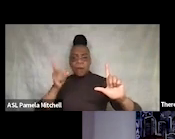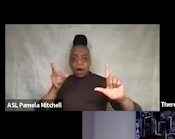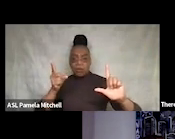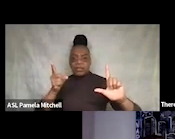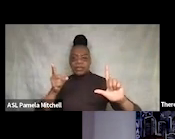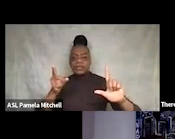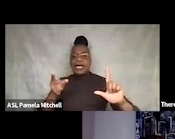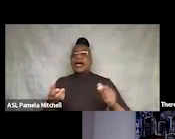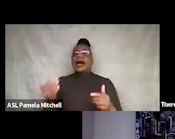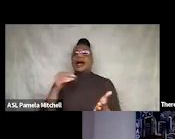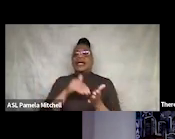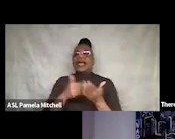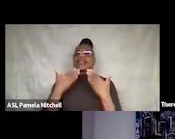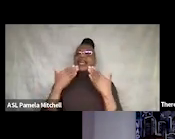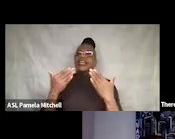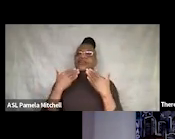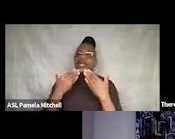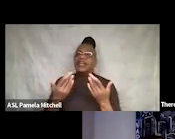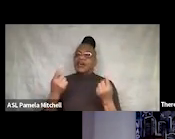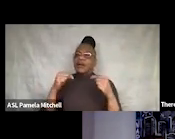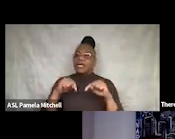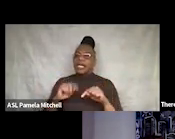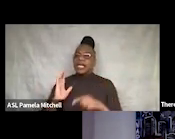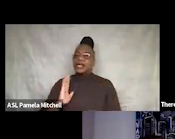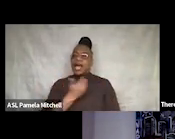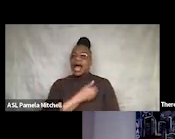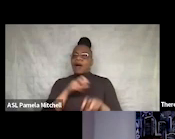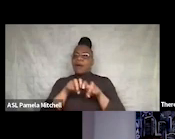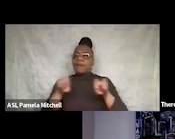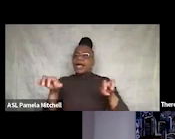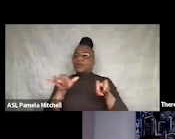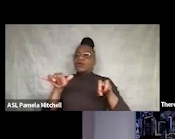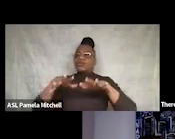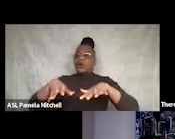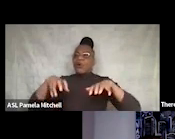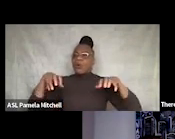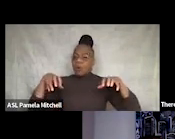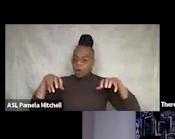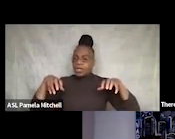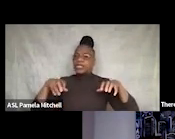I just wanna thank everyone for being here today, our panelists and our audience, for being great listeners.